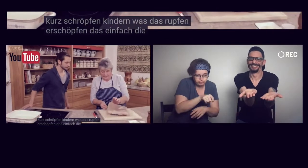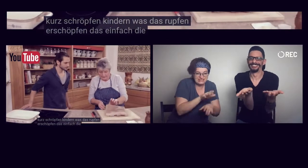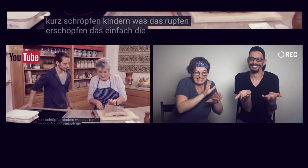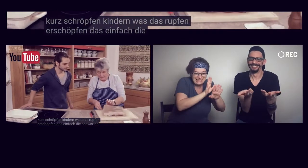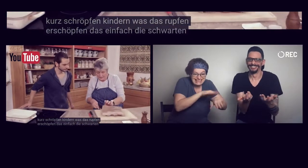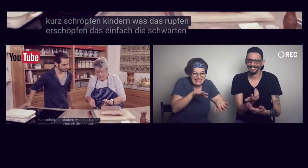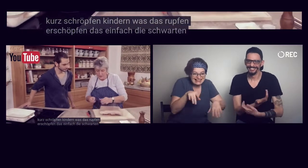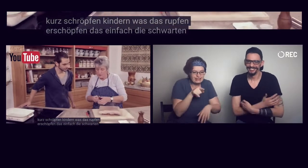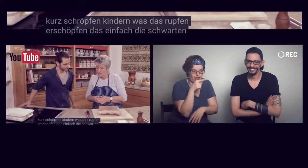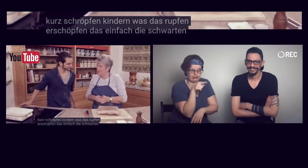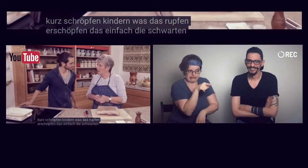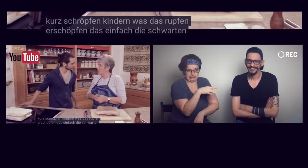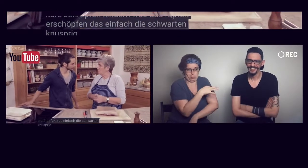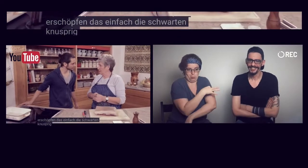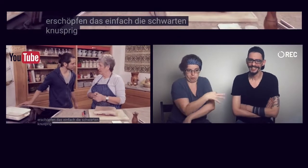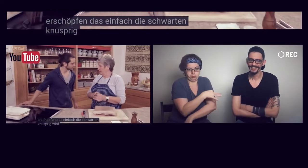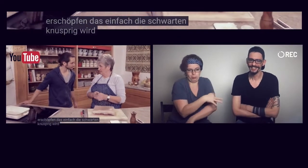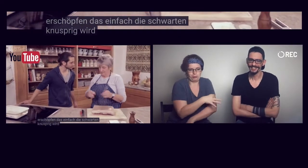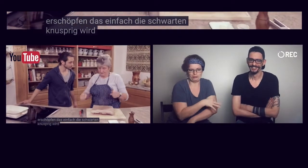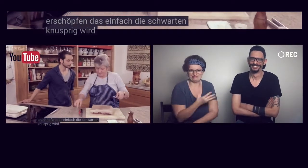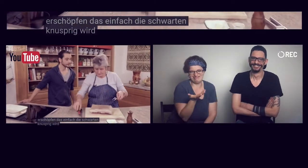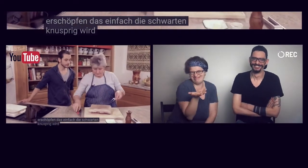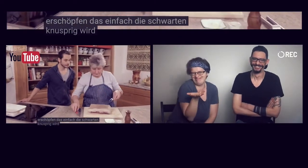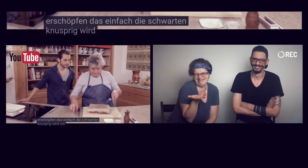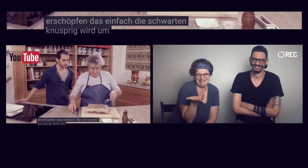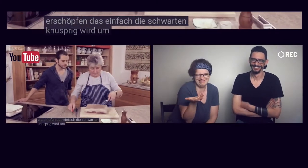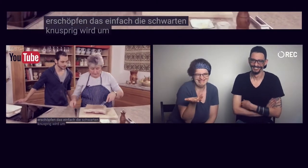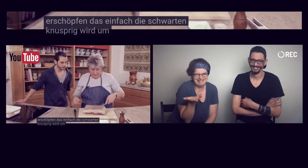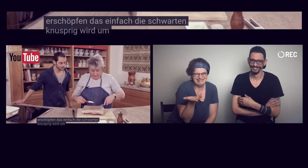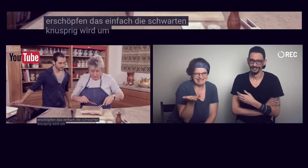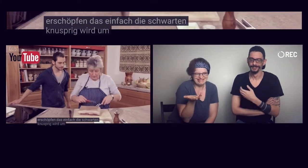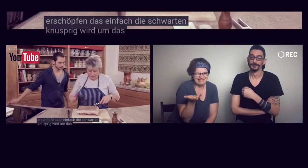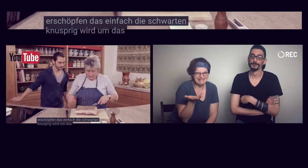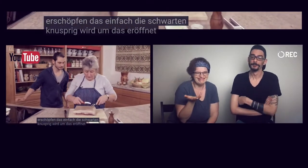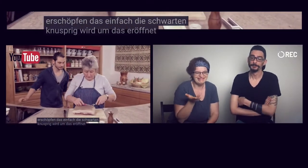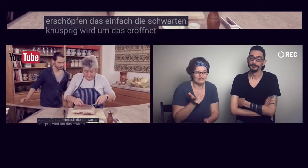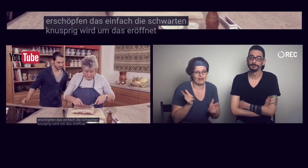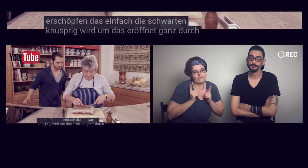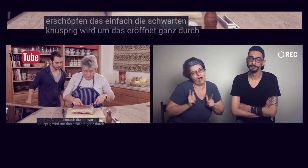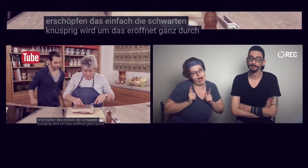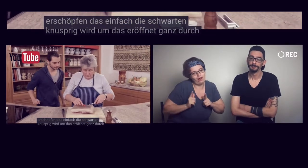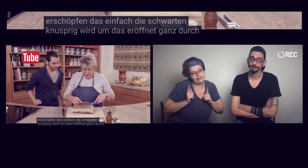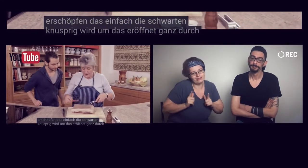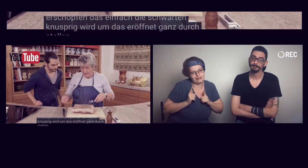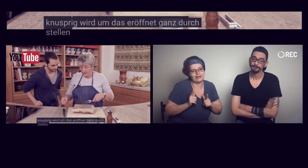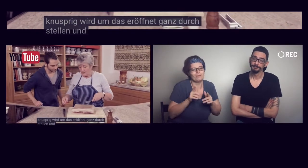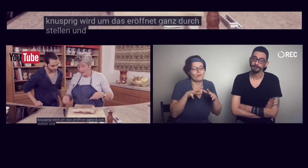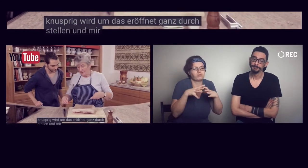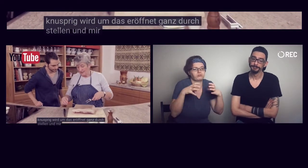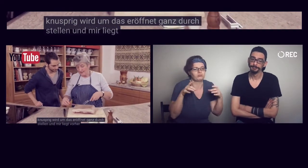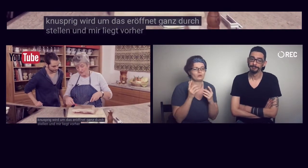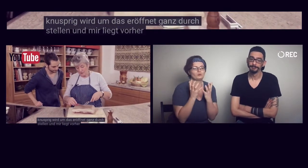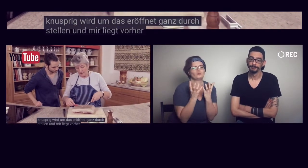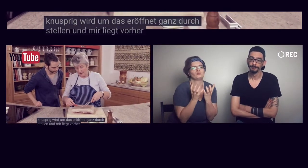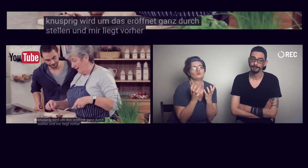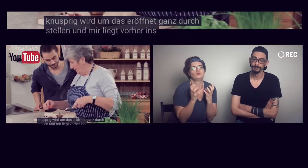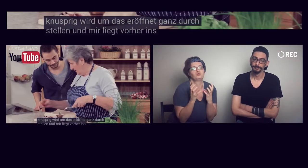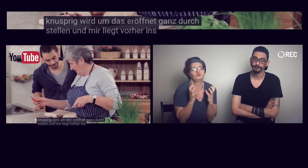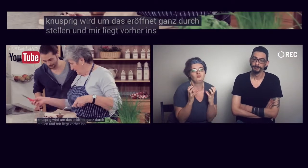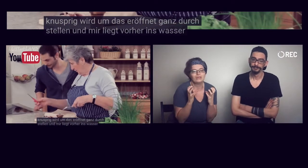[Briefly cupping.] [You have to pluck the children until they are exhausted.] [NIKKI] What is it? [Wait for it to get crispy.]